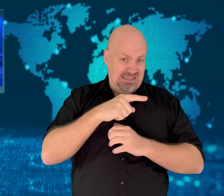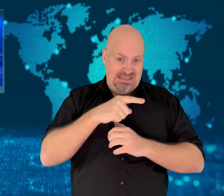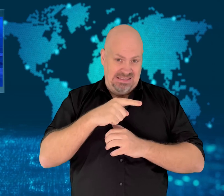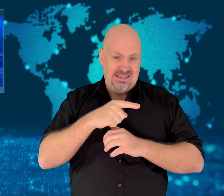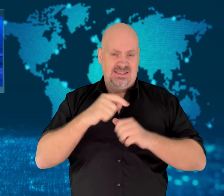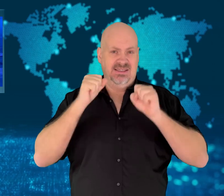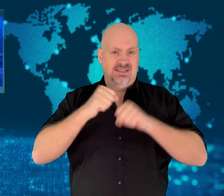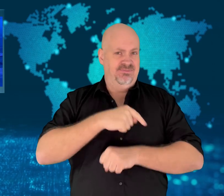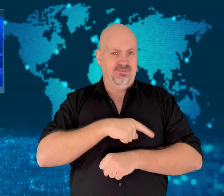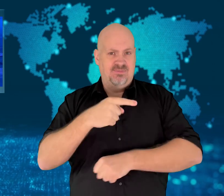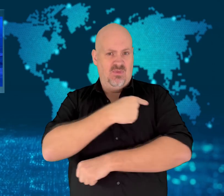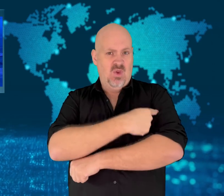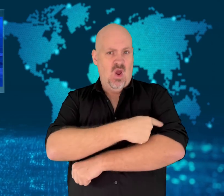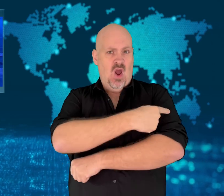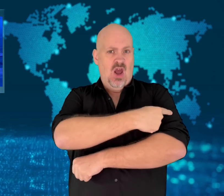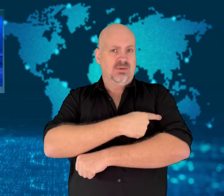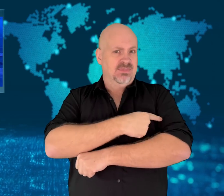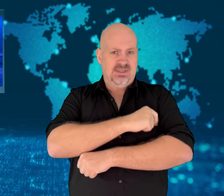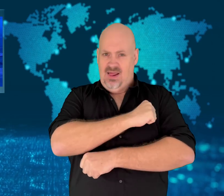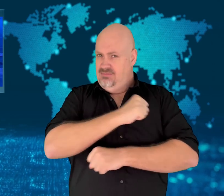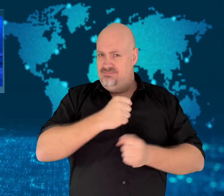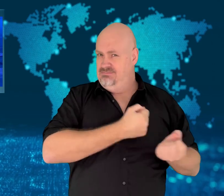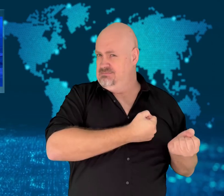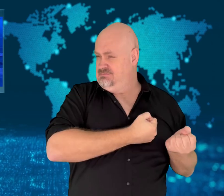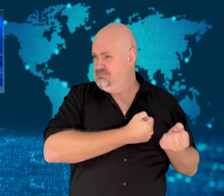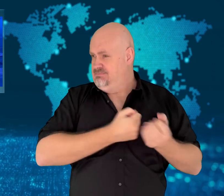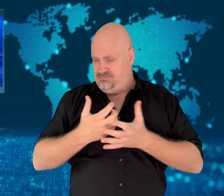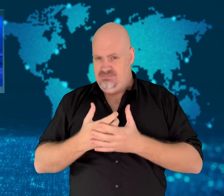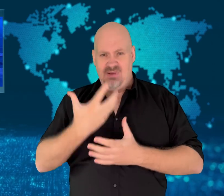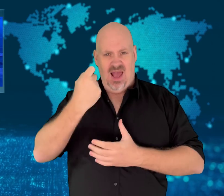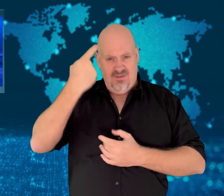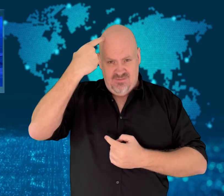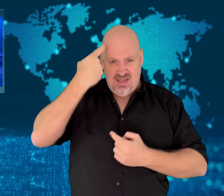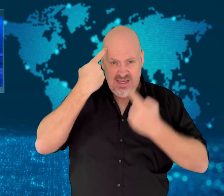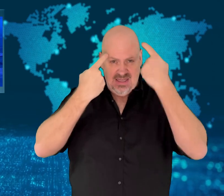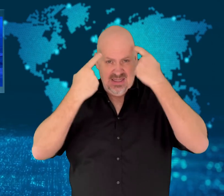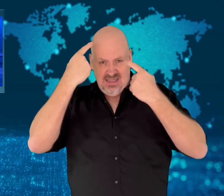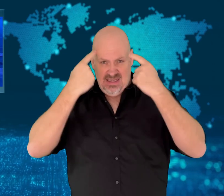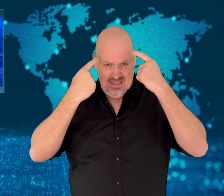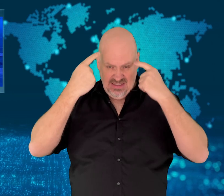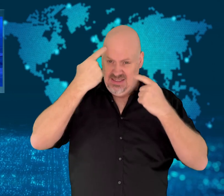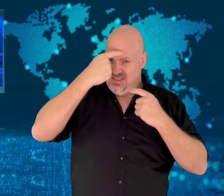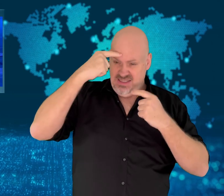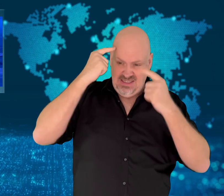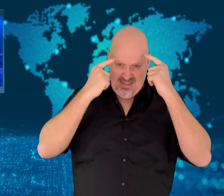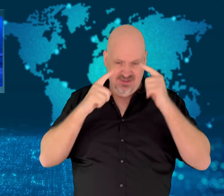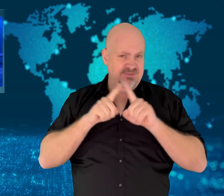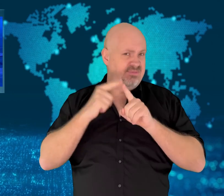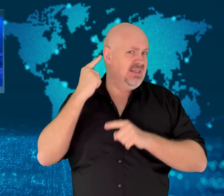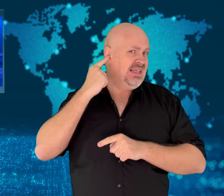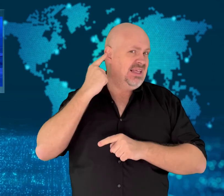Turvey received serious head injuries in the attack.